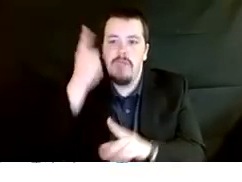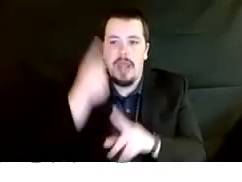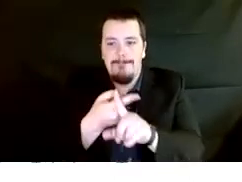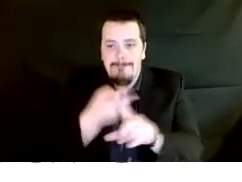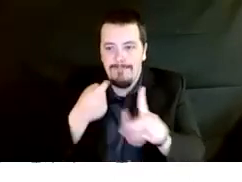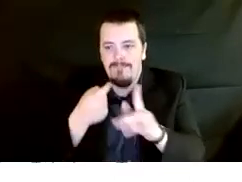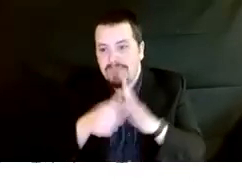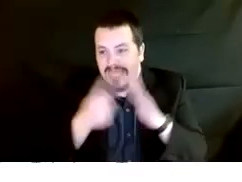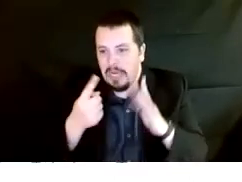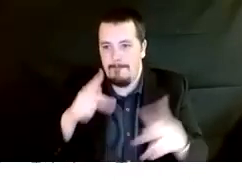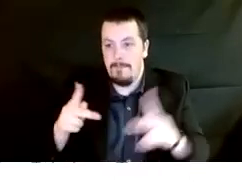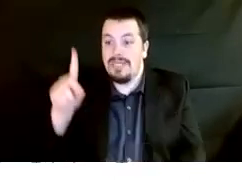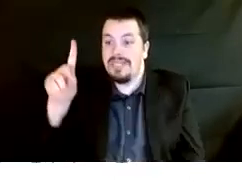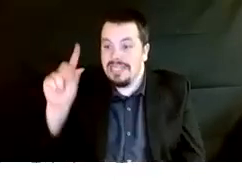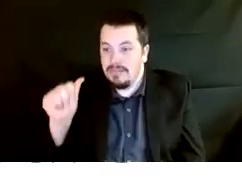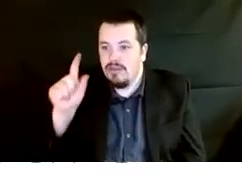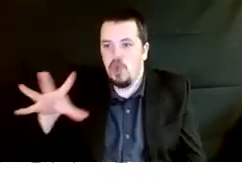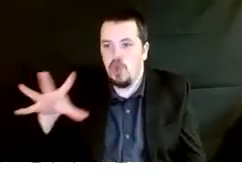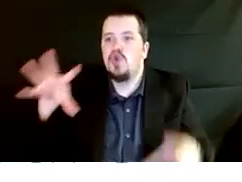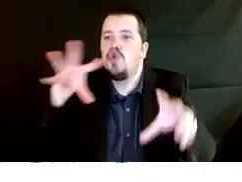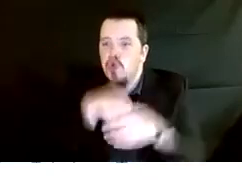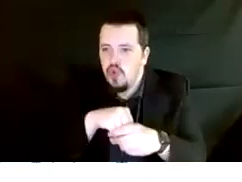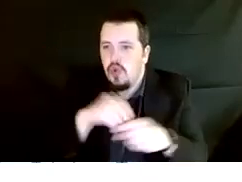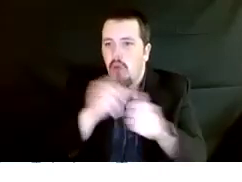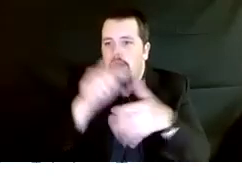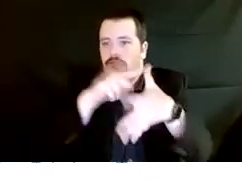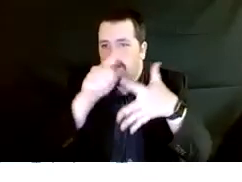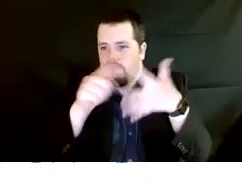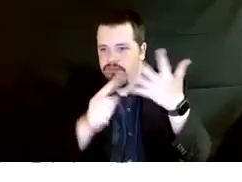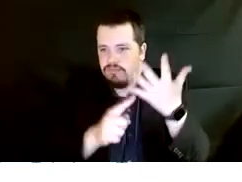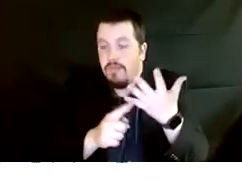disabilities need to be at this table as well and we may need to make sure that all of these